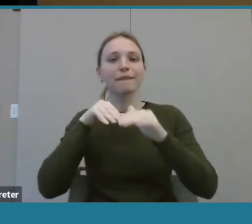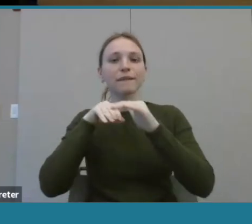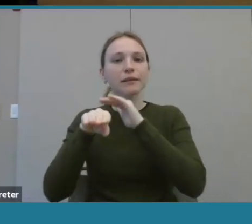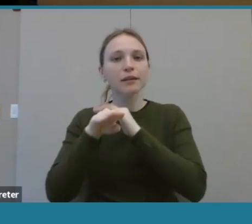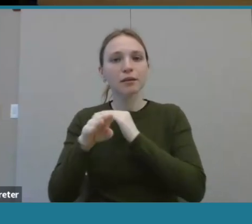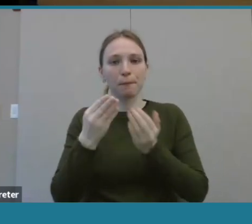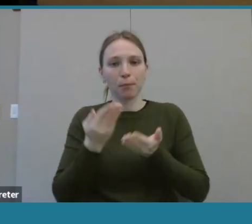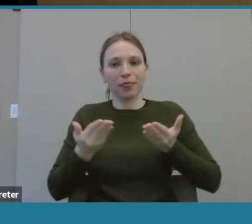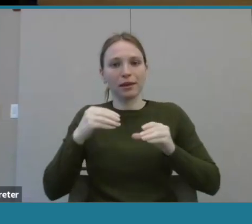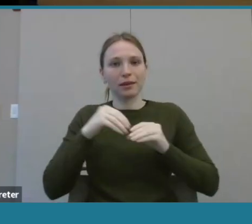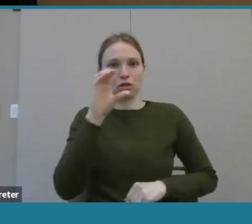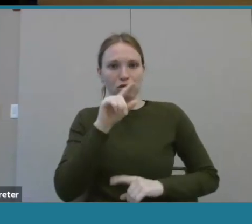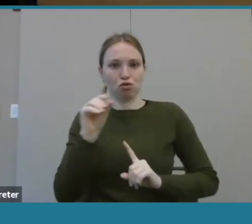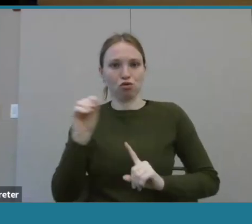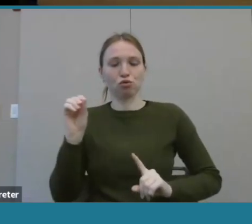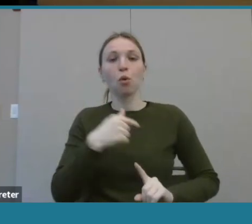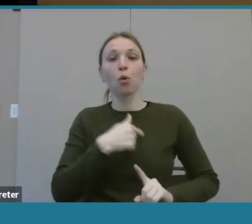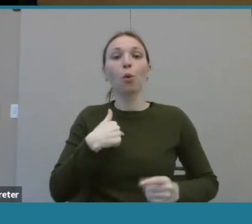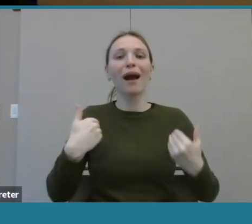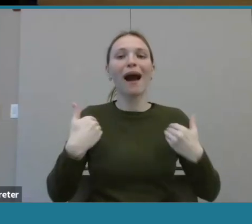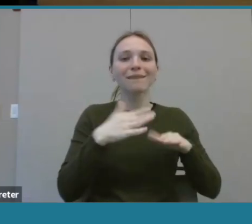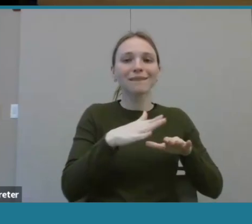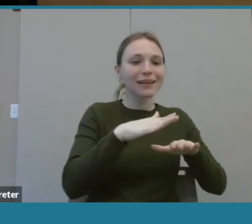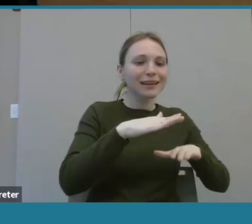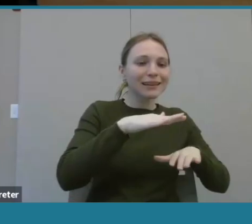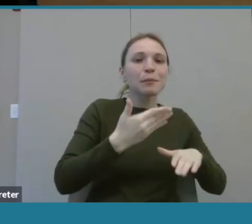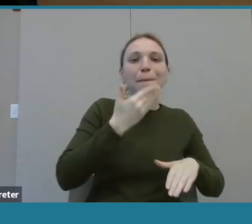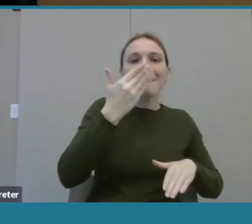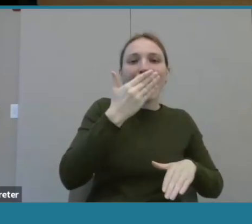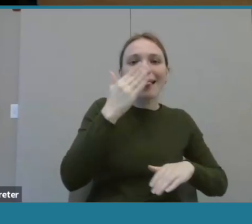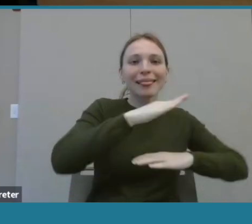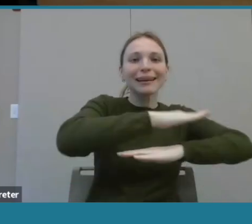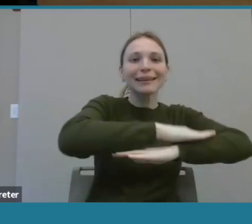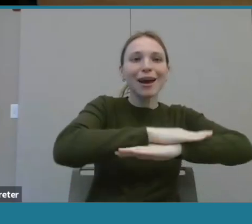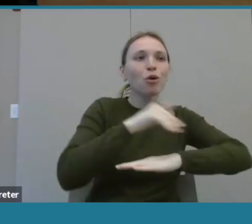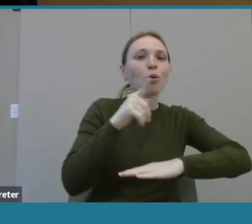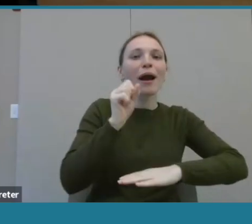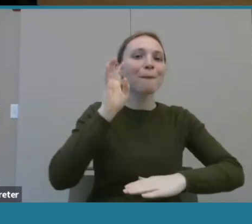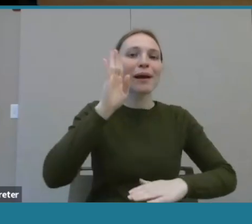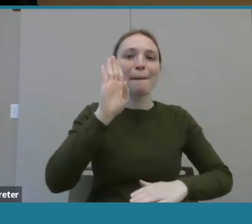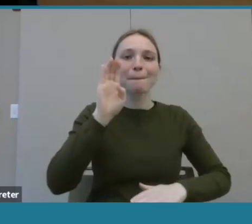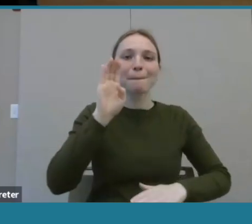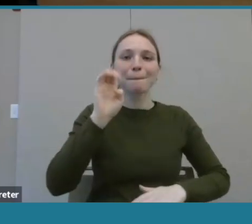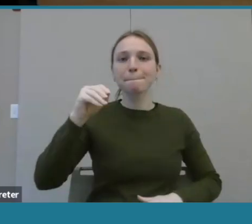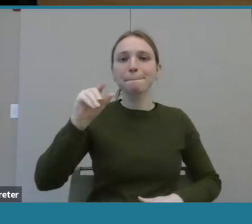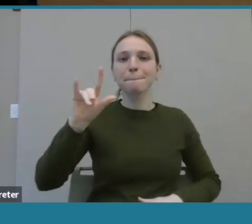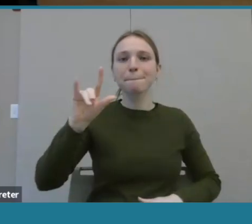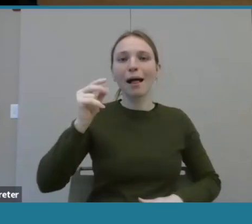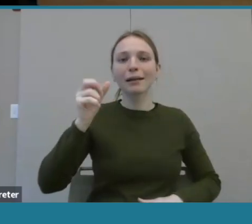We've done smelling stations where you get to pretend to be a pollinator. We've done tactile signage. We've done sensory walls.